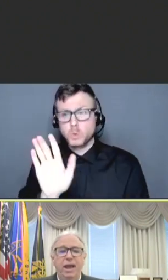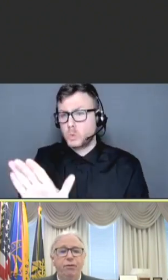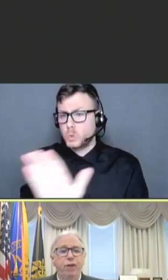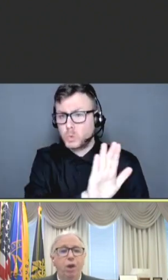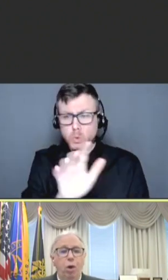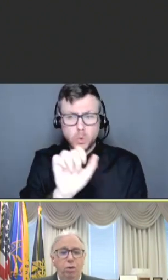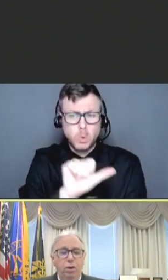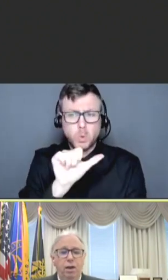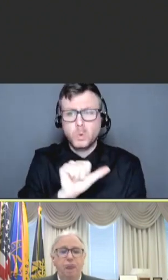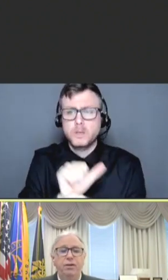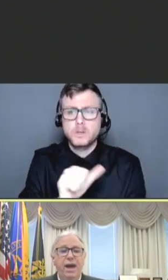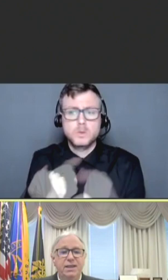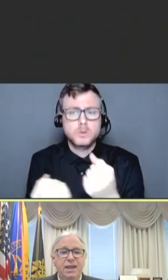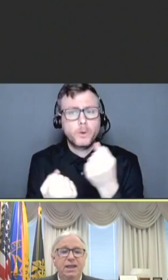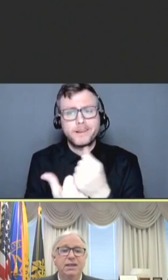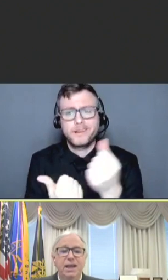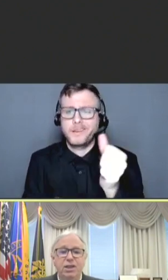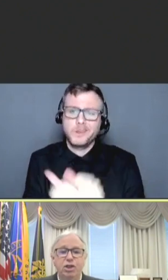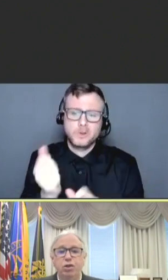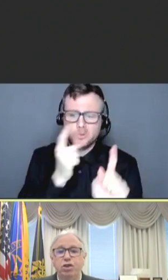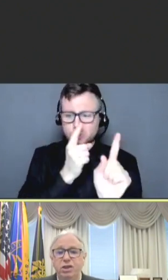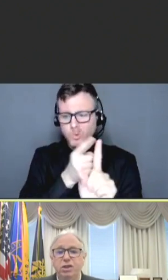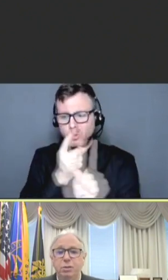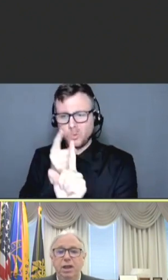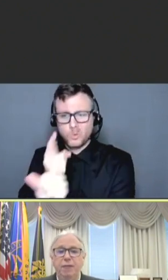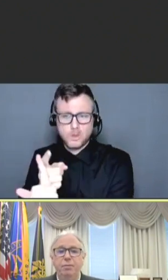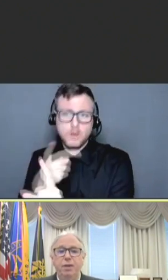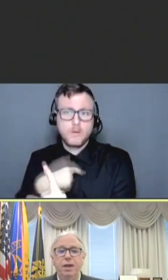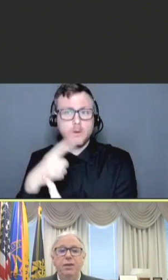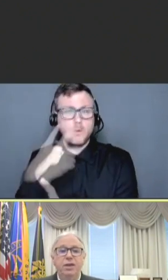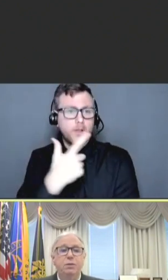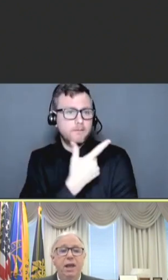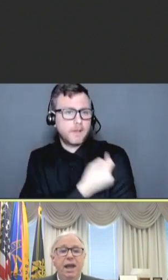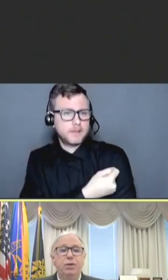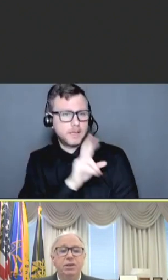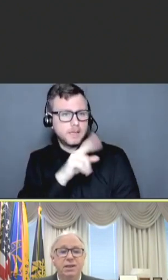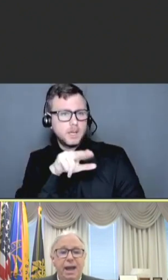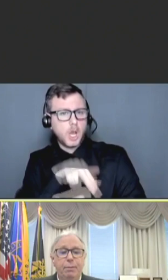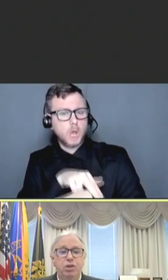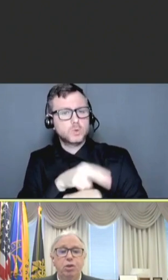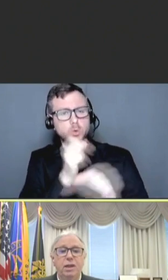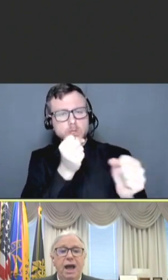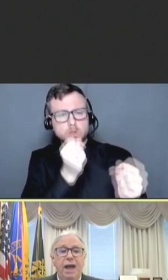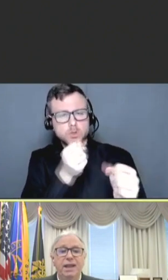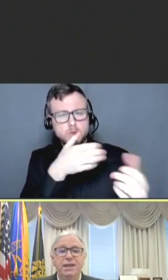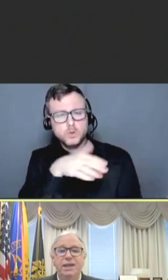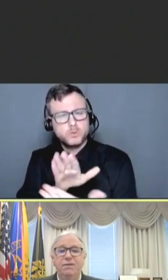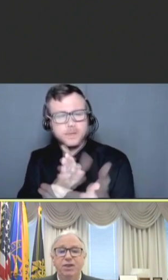every goal of the vaccines national strategic plan. This plan was established to align us in